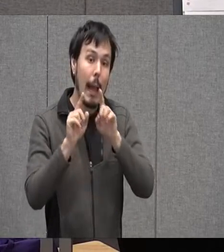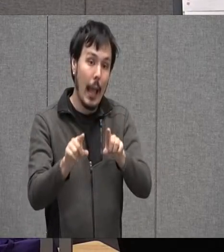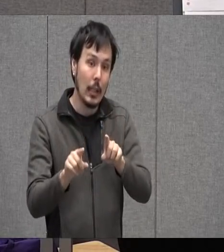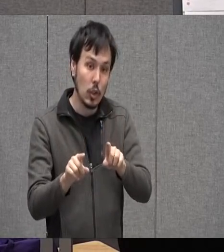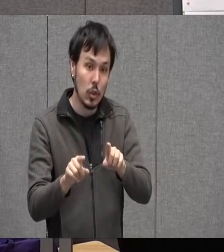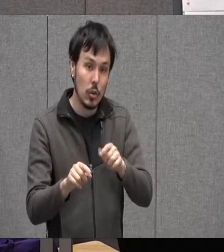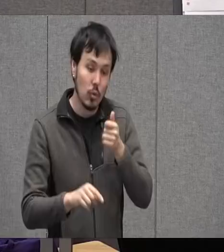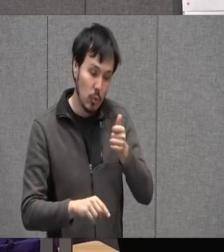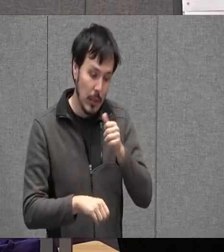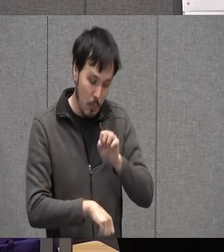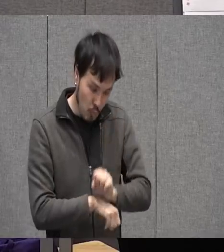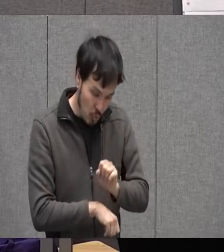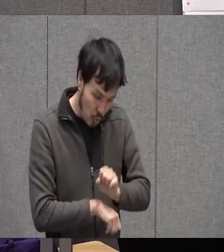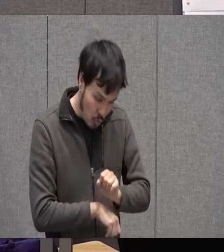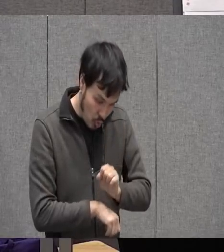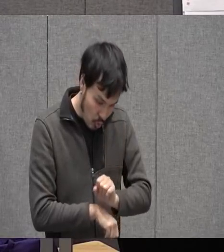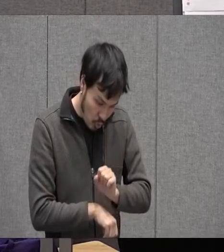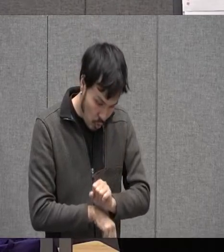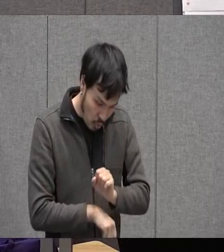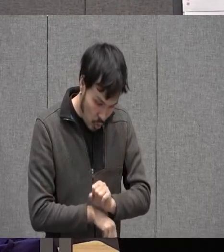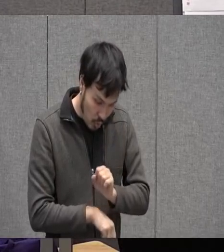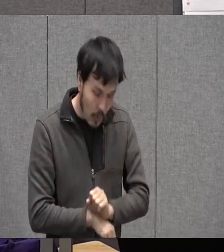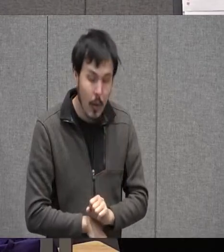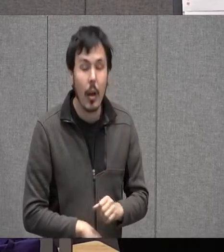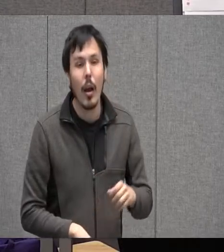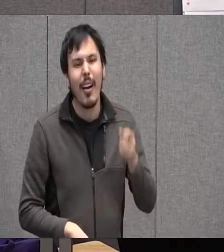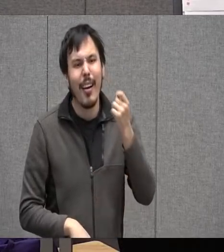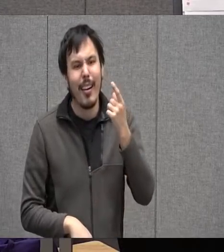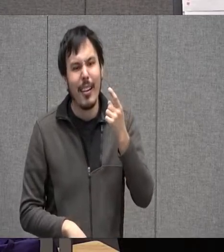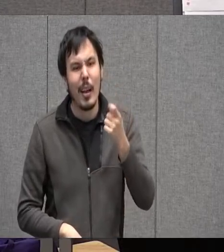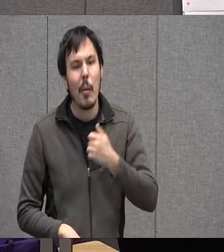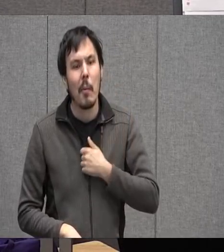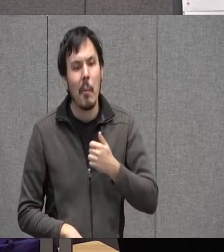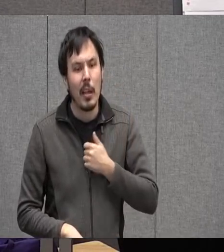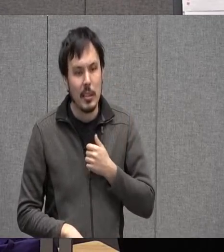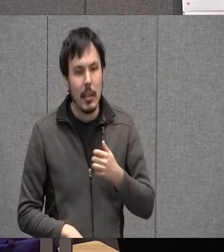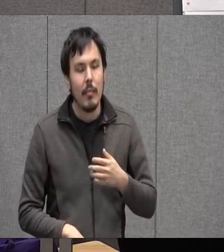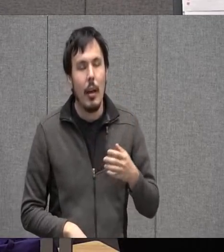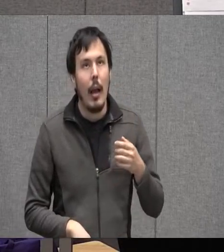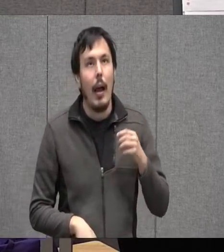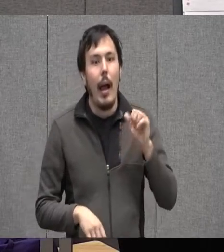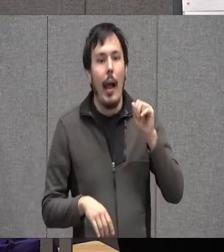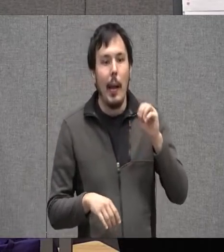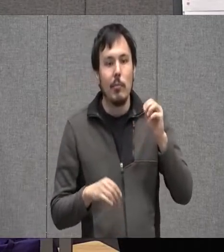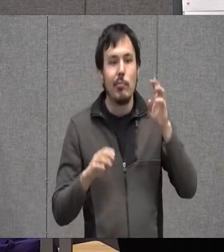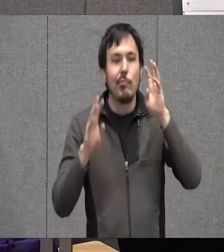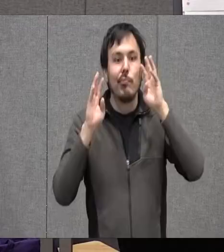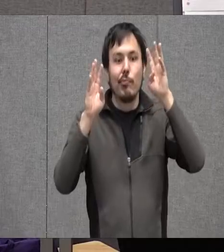I'm showing you how I process through those problems. So you're seeing another way beside your own.